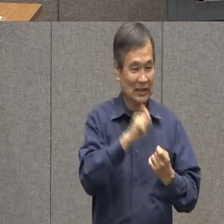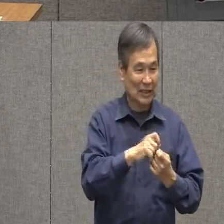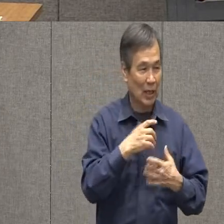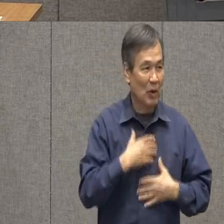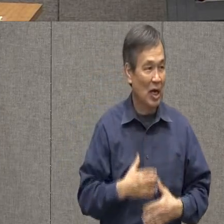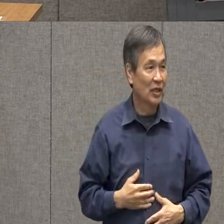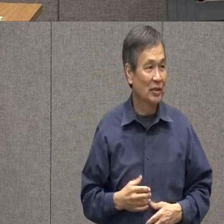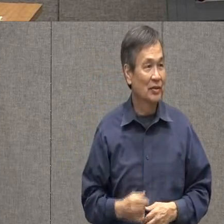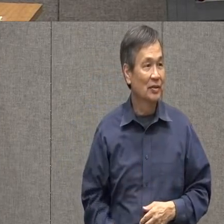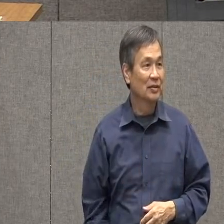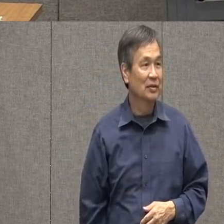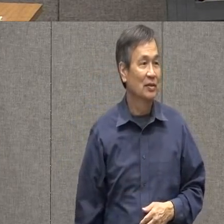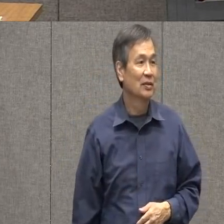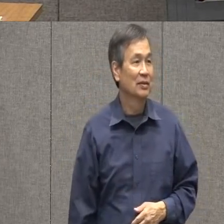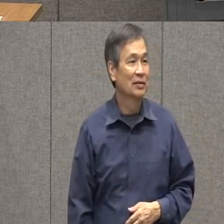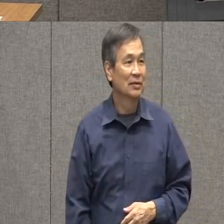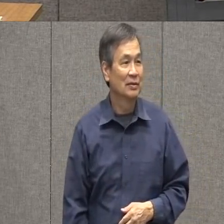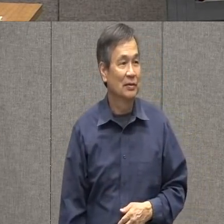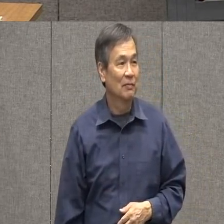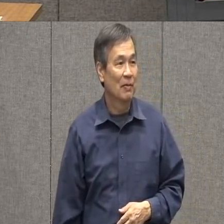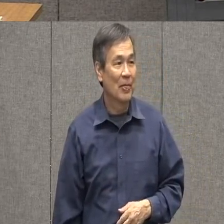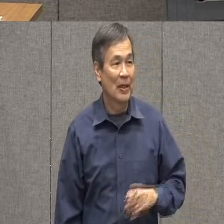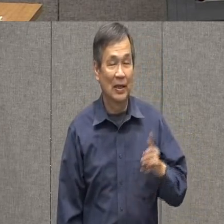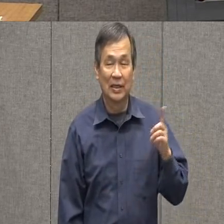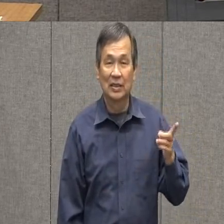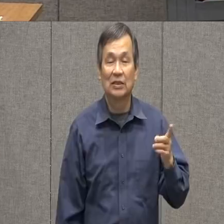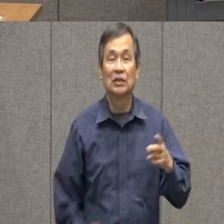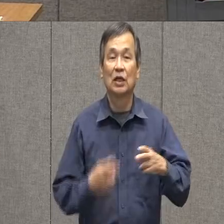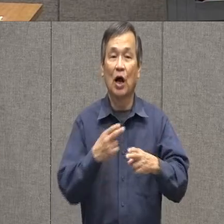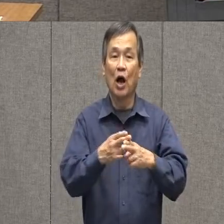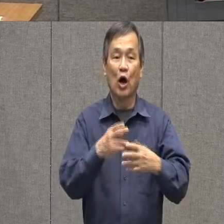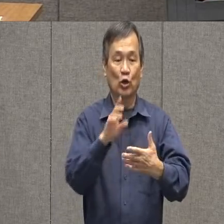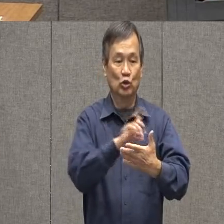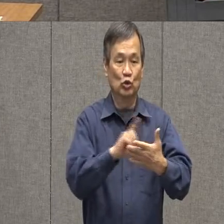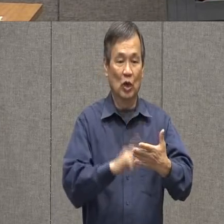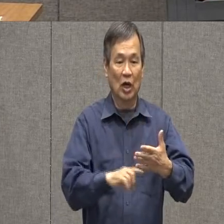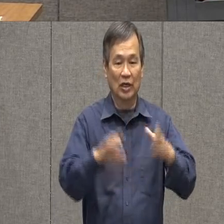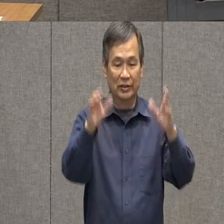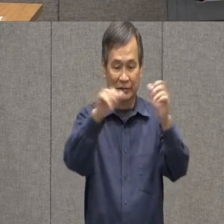Yes, definitely. So this is a drawing mannequin and these are very handy